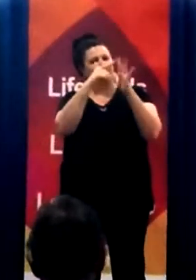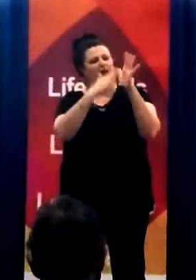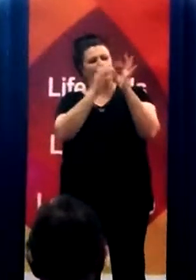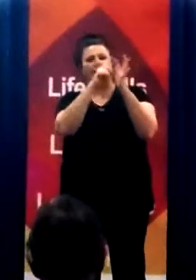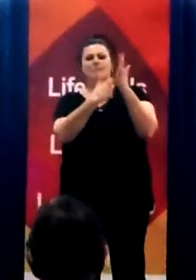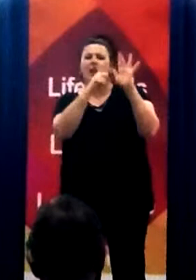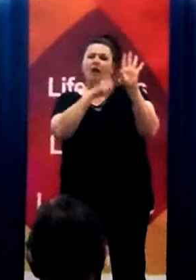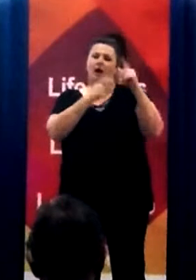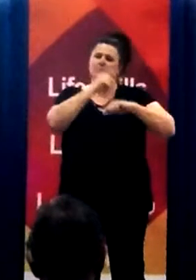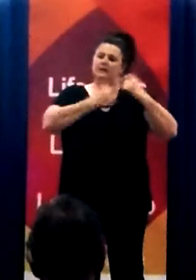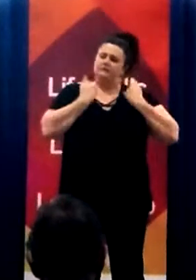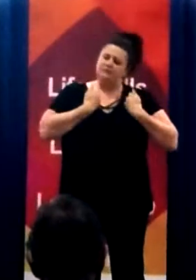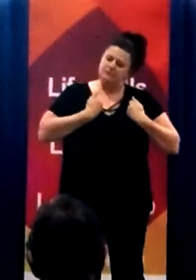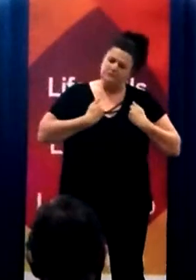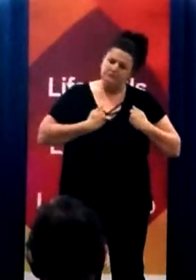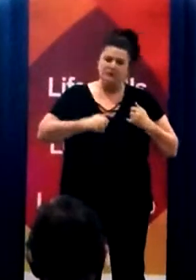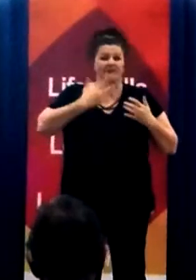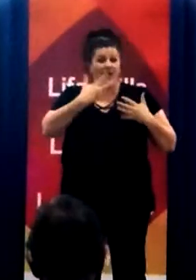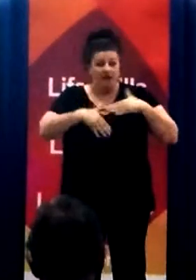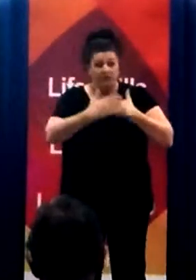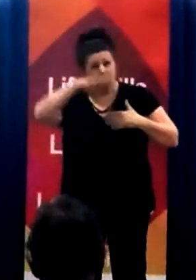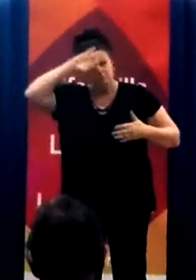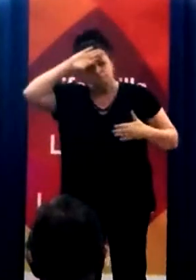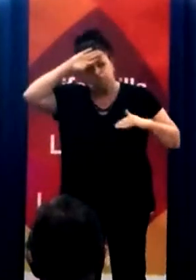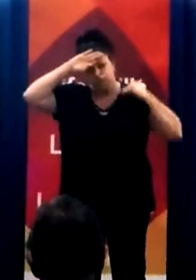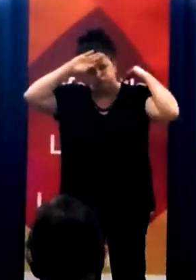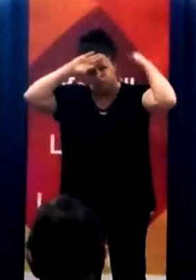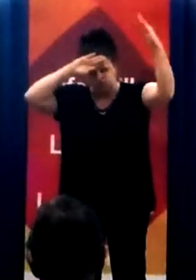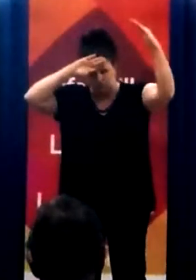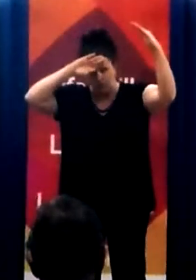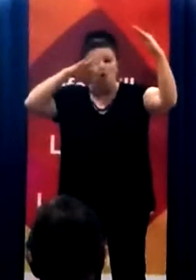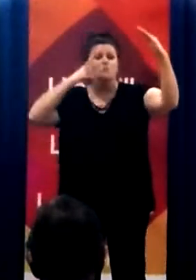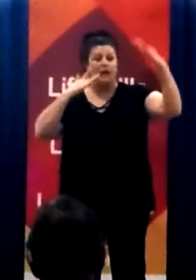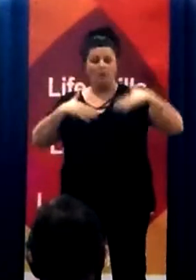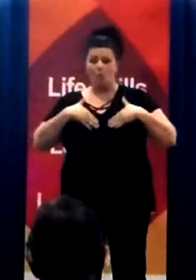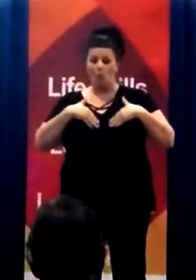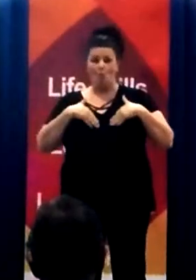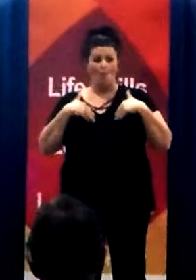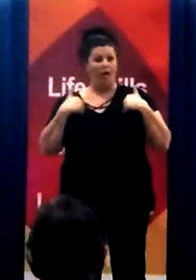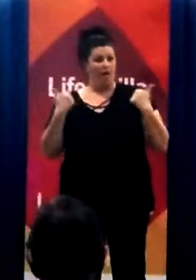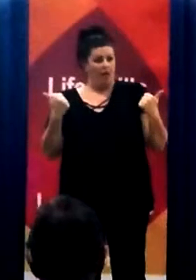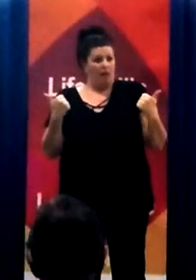For five days I had a very high temperature, and when I recovered I felt like I had water trapped in my ears.